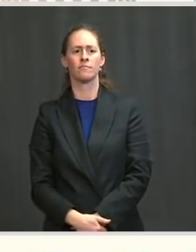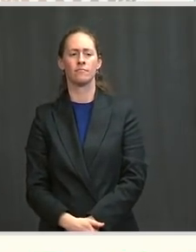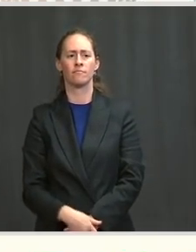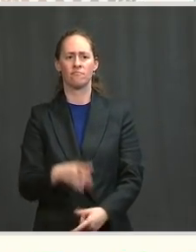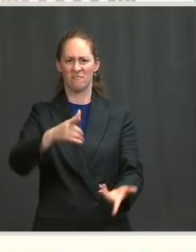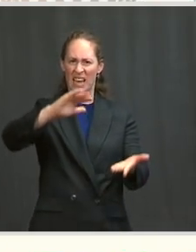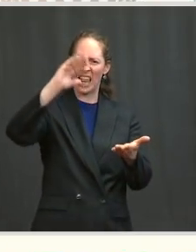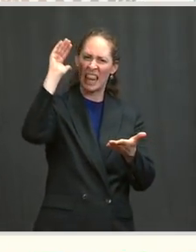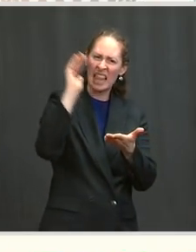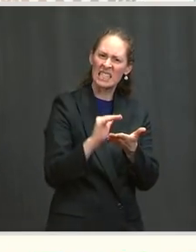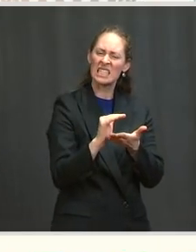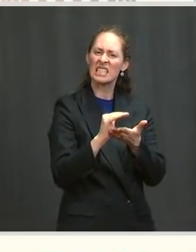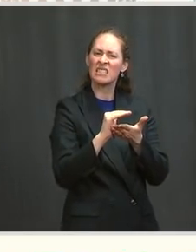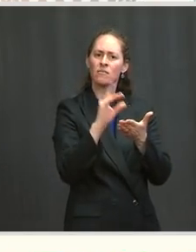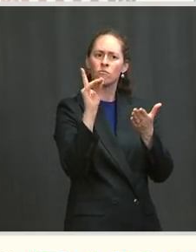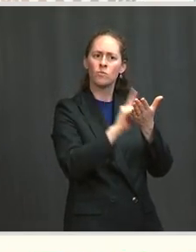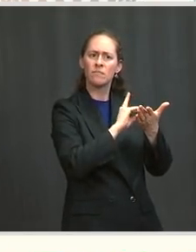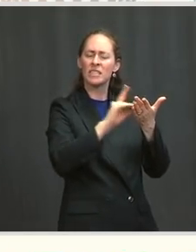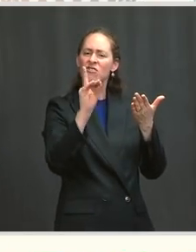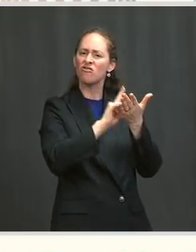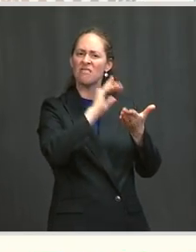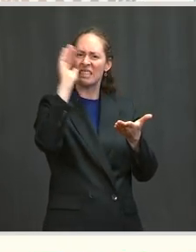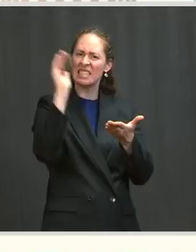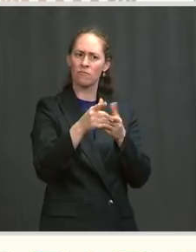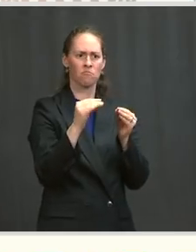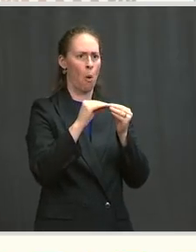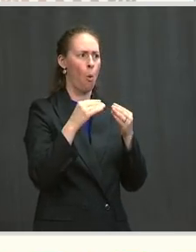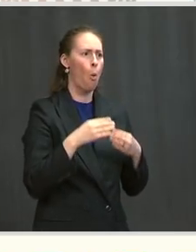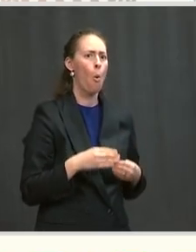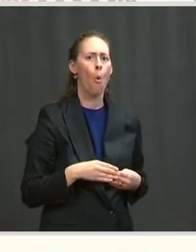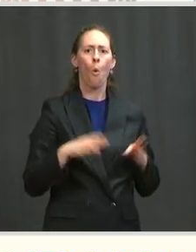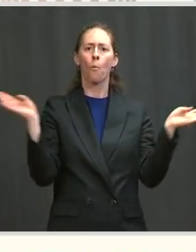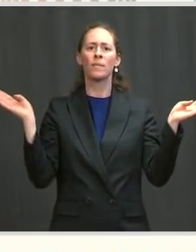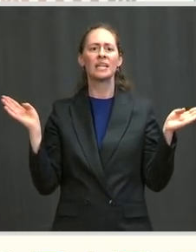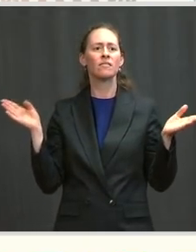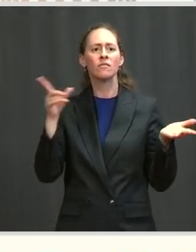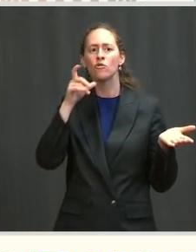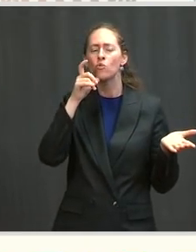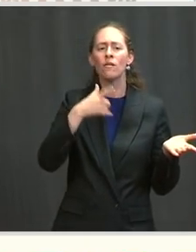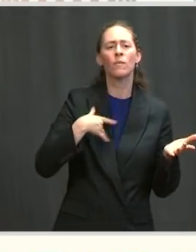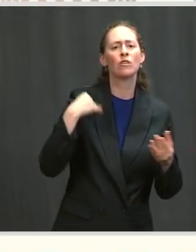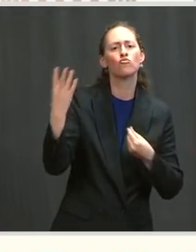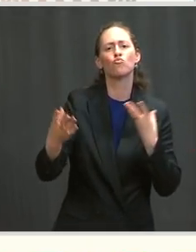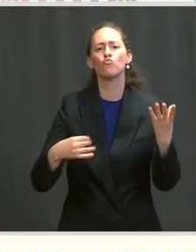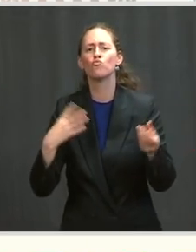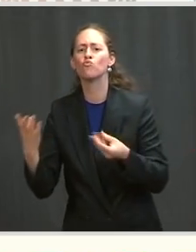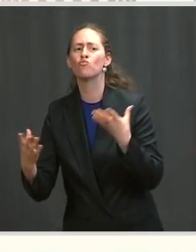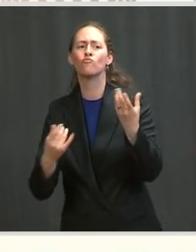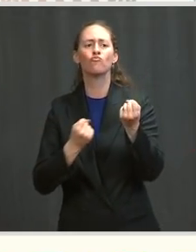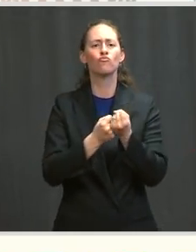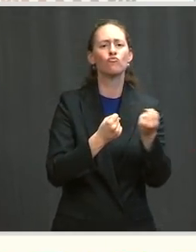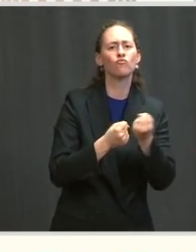the most open, the most giving, and the best educated generation in history.